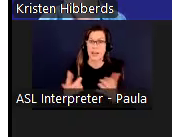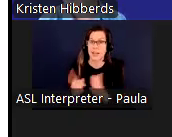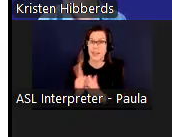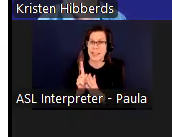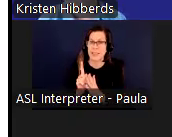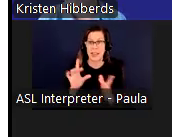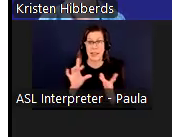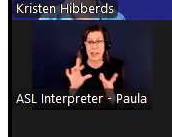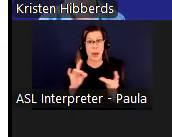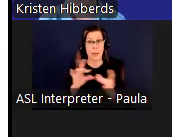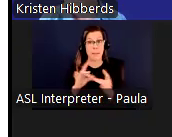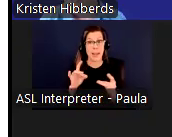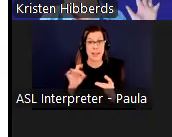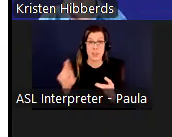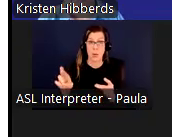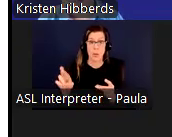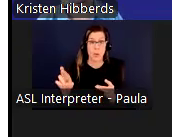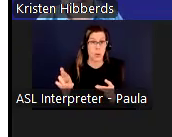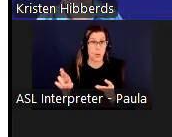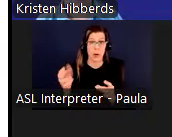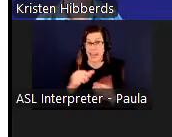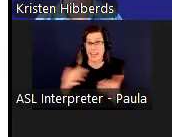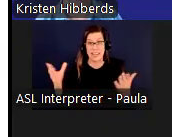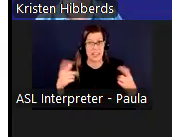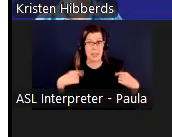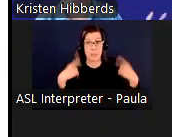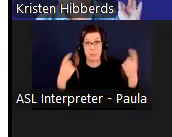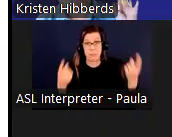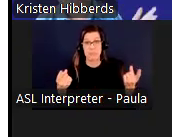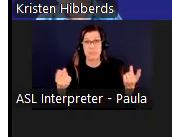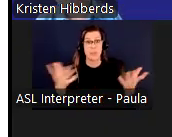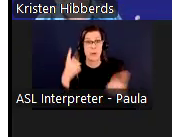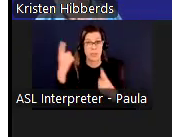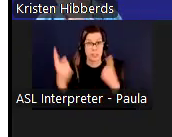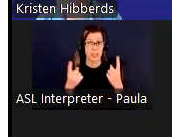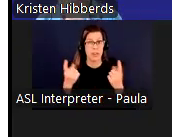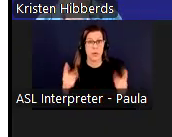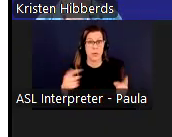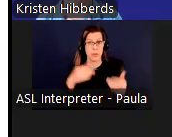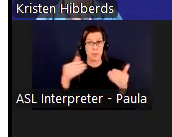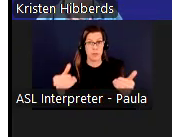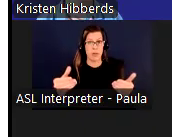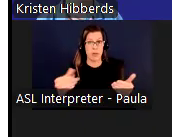anything comments you want considered as we move forward with this temporary rule.